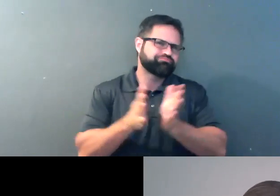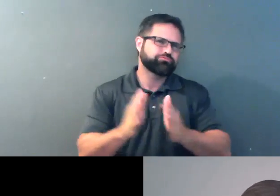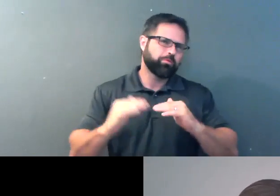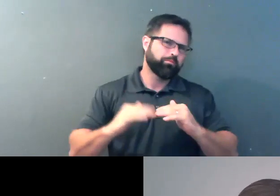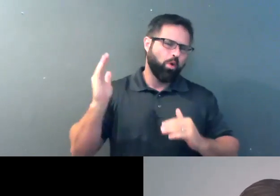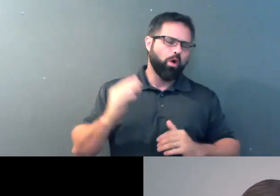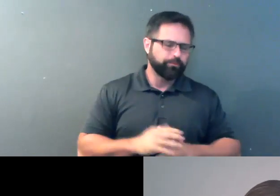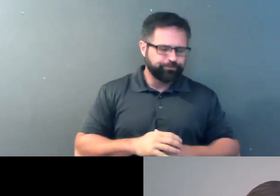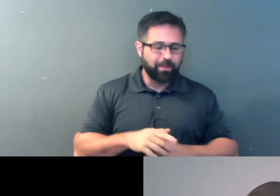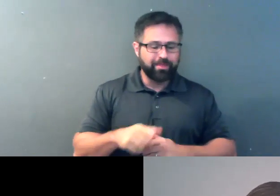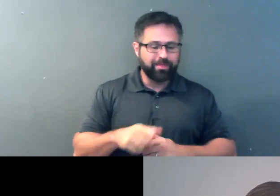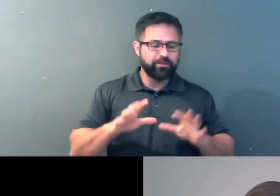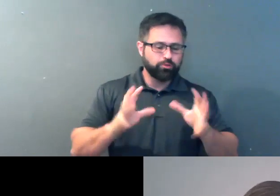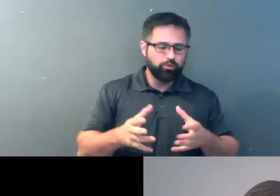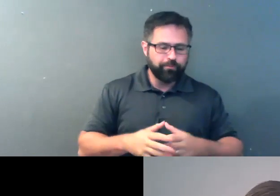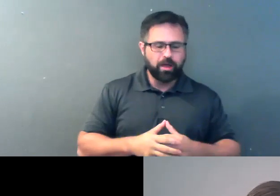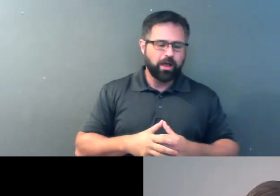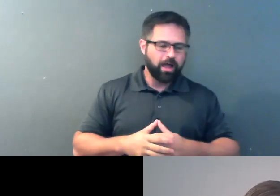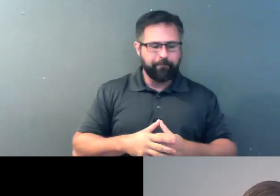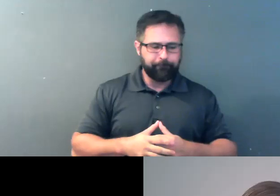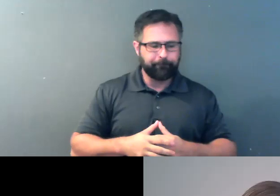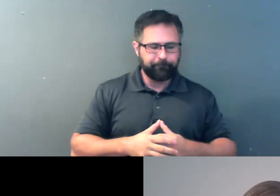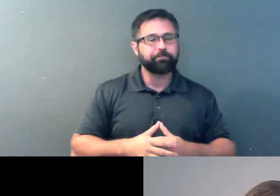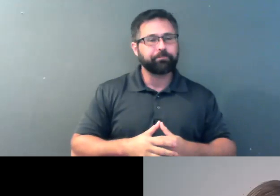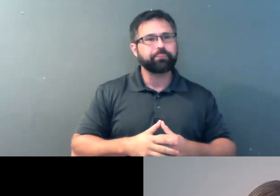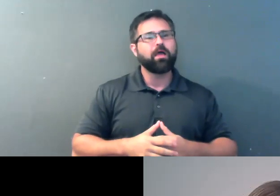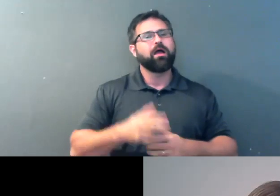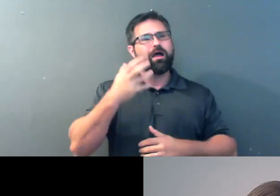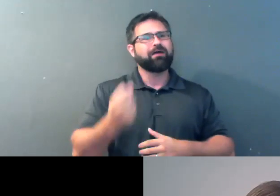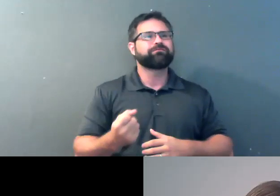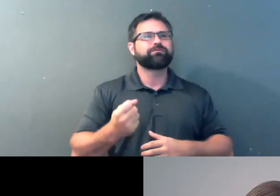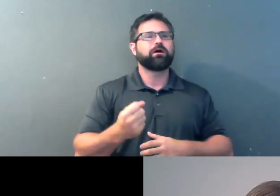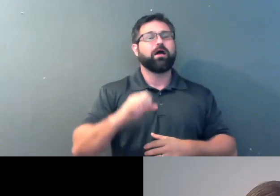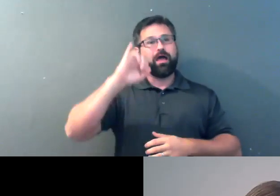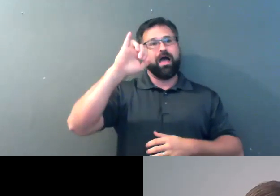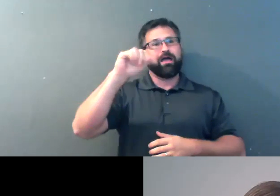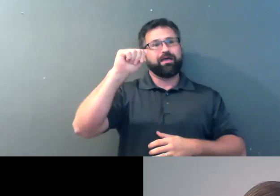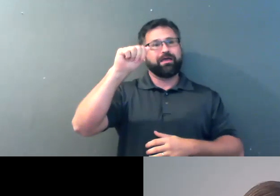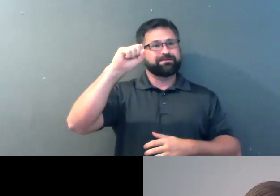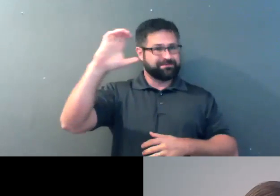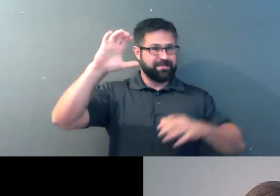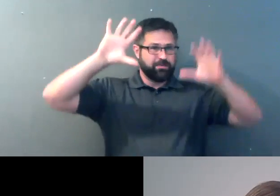results group is is a interagency body under the iesc which really works on accountability